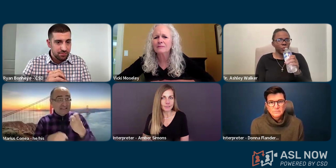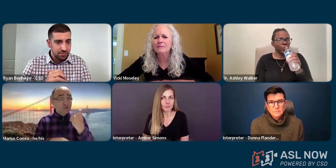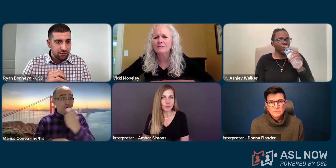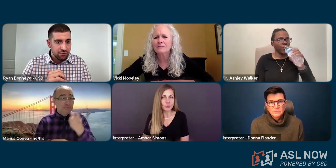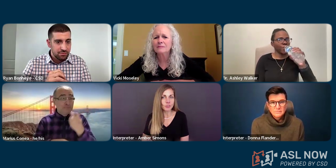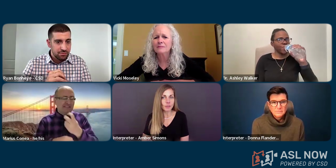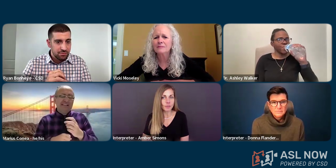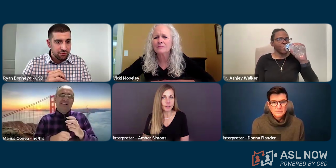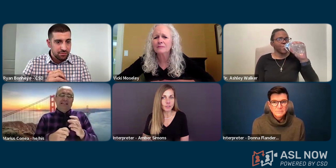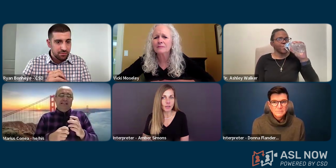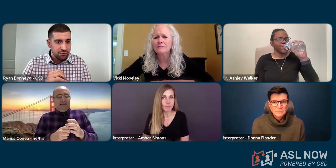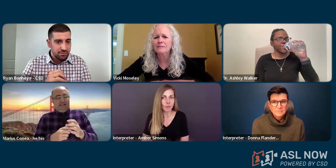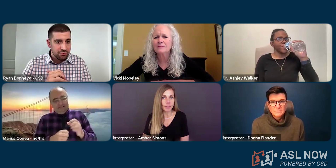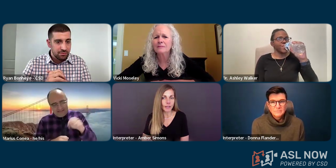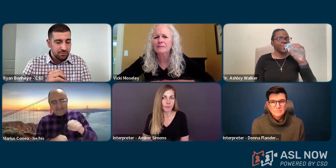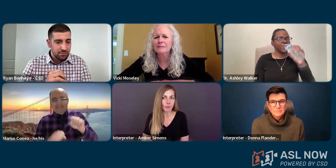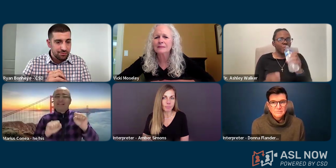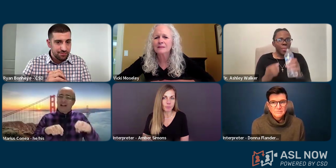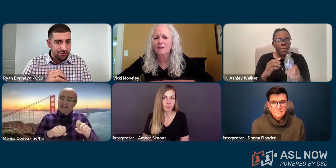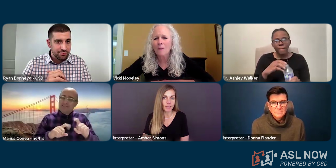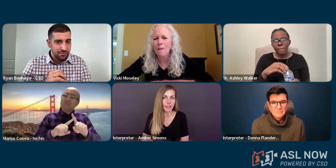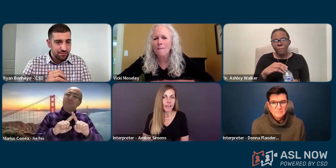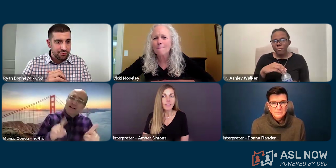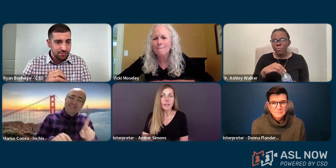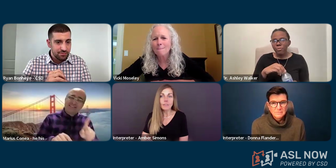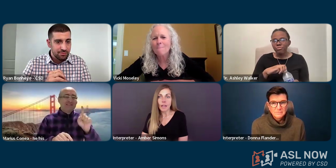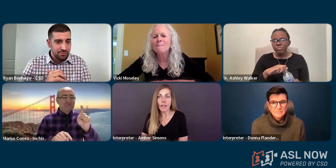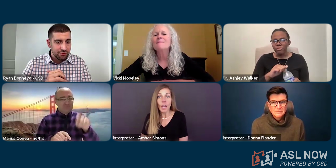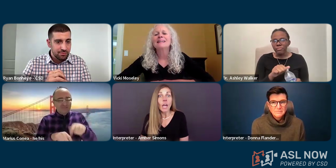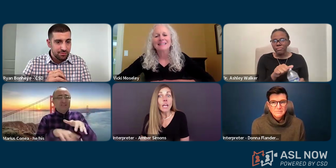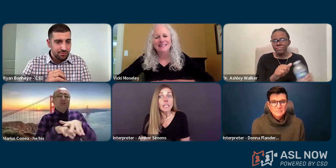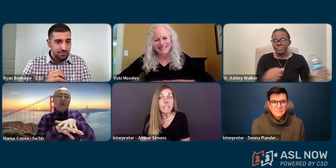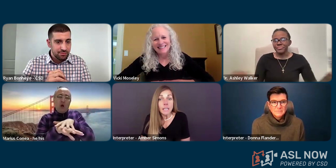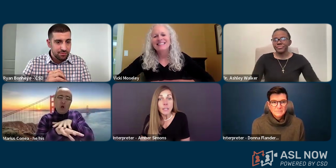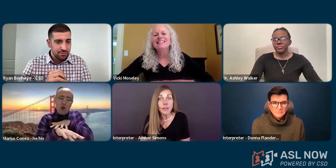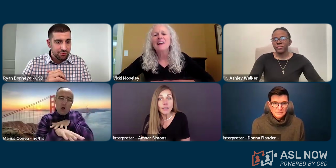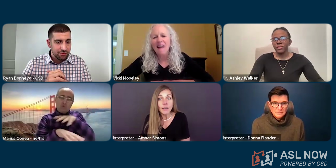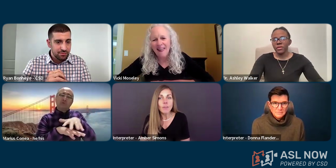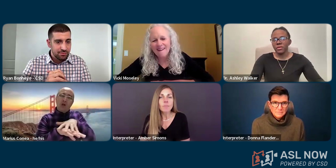And usually the first time when they come up to me, they say, Can you read lips?